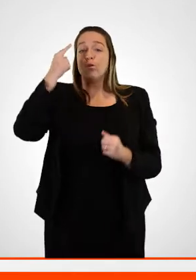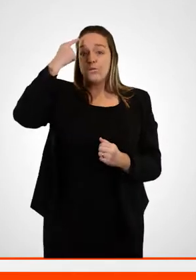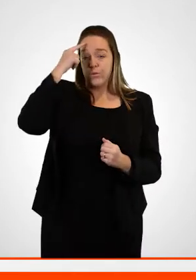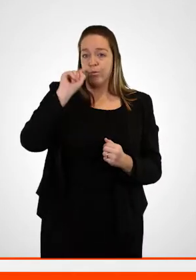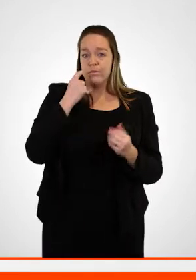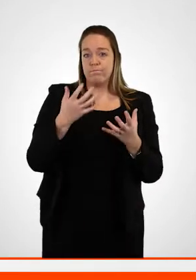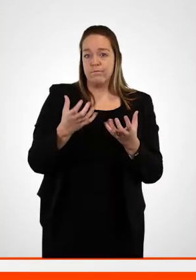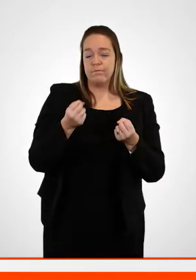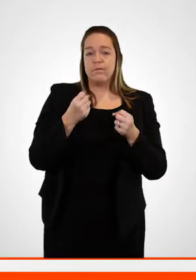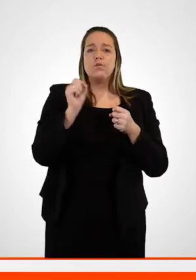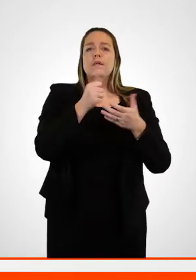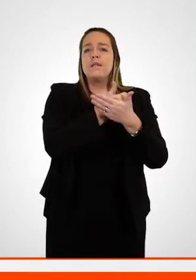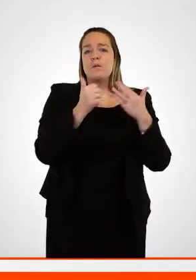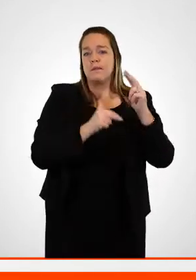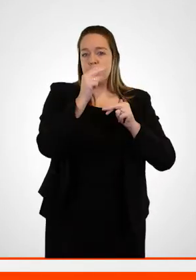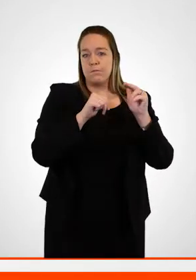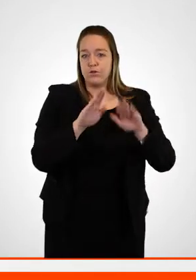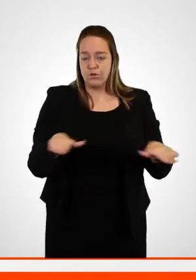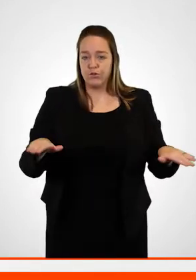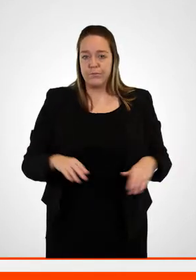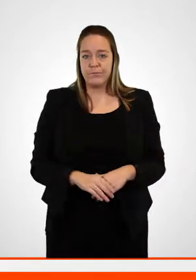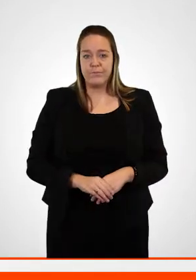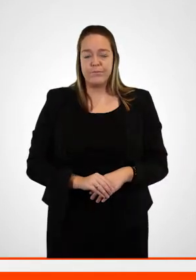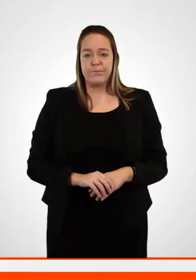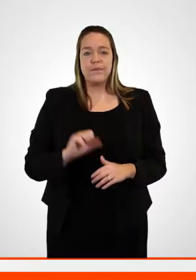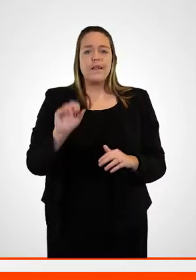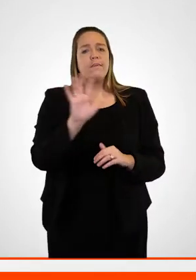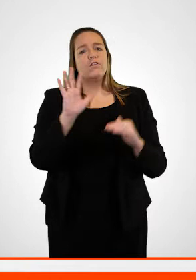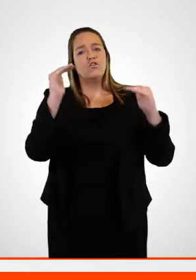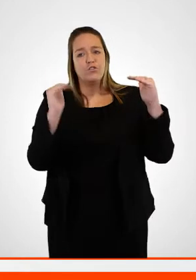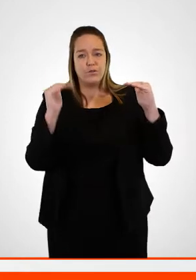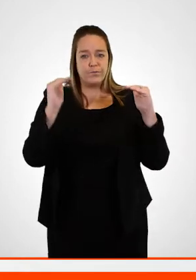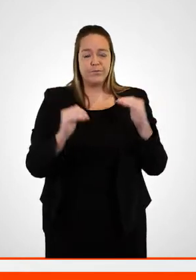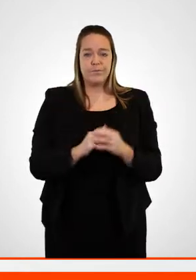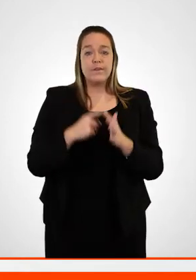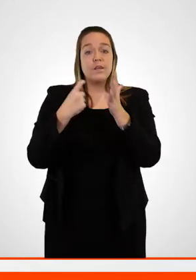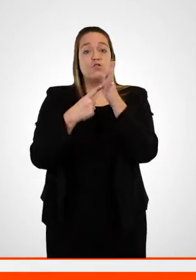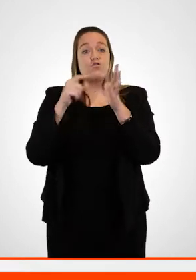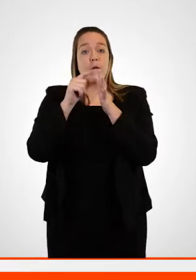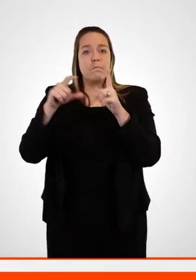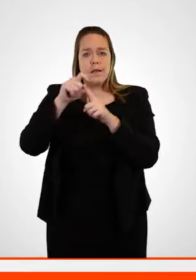for typically developing children for the average levels. They did better in rapid naming.